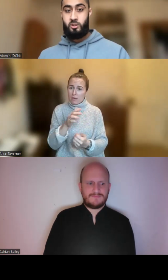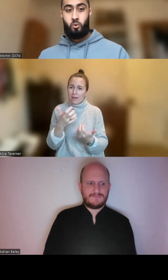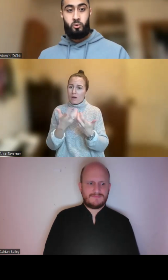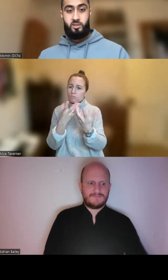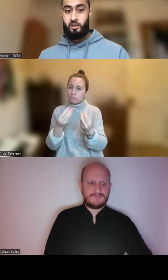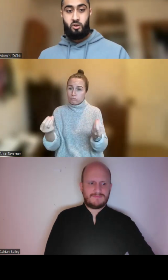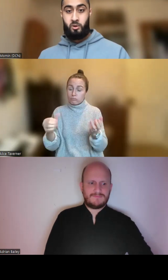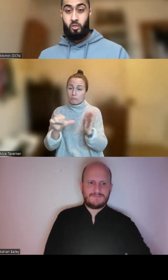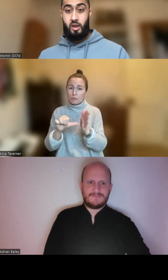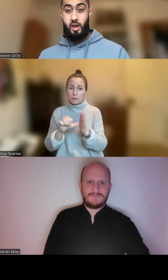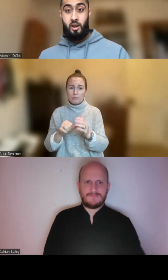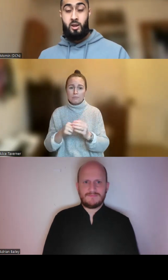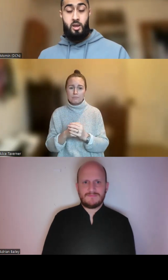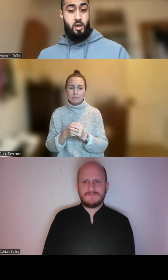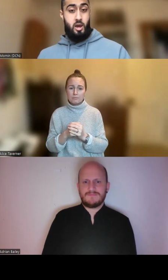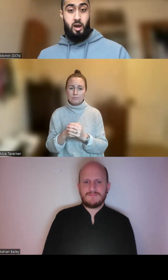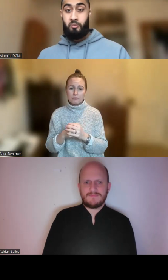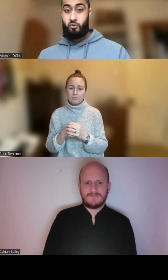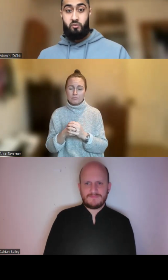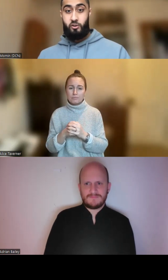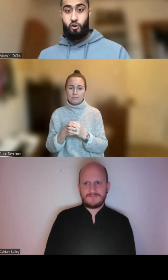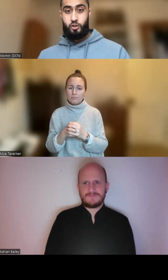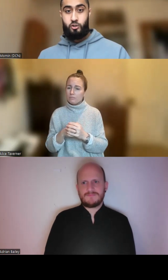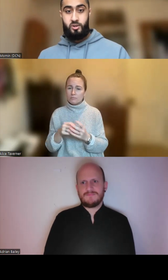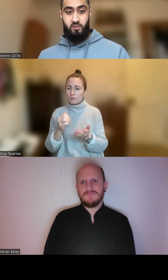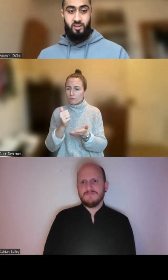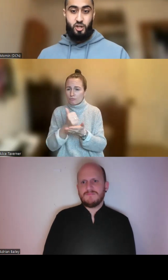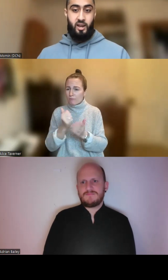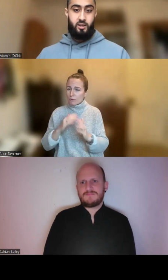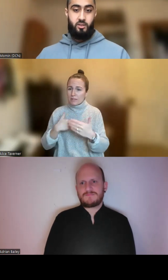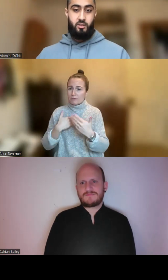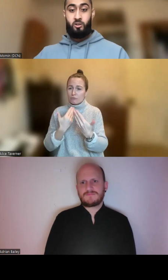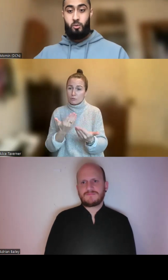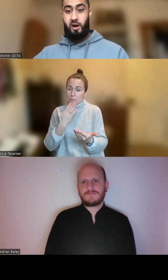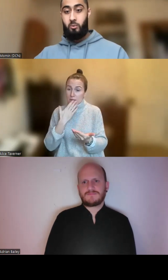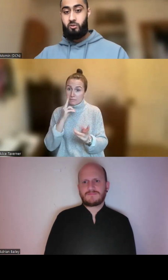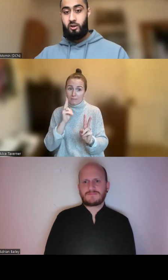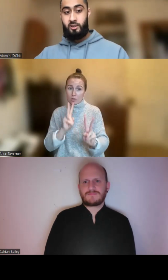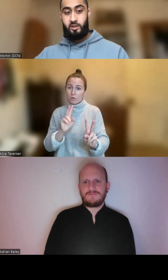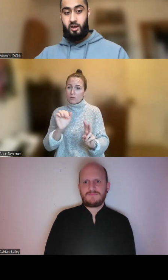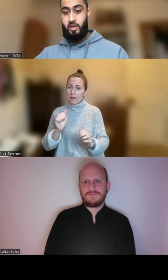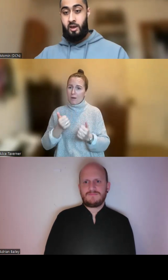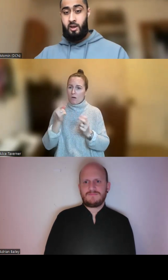There's always things coming on there and it's great for introduction. Definitely check the knowledge hub out. We've got a link to that there.